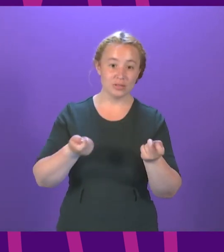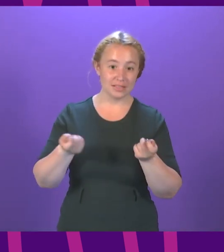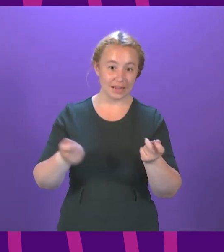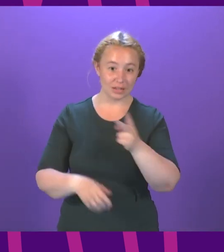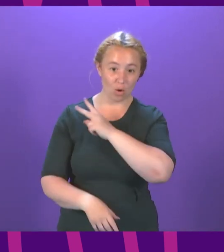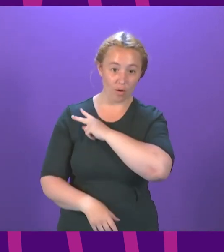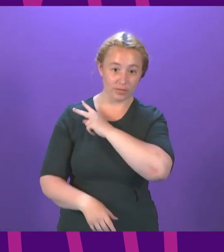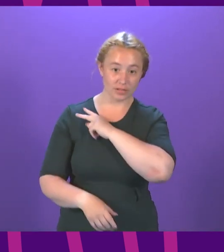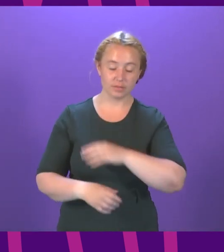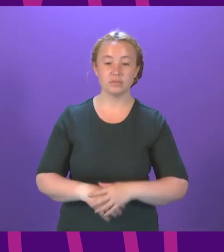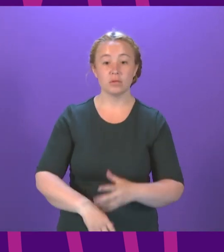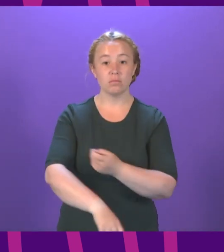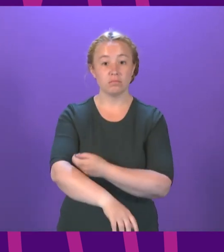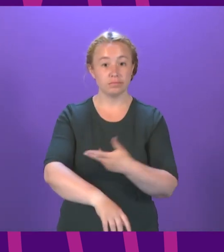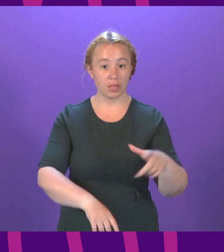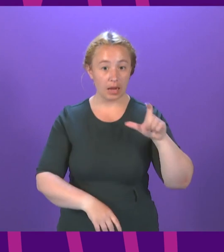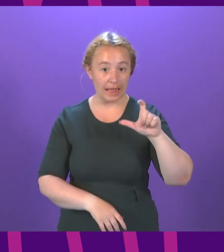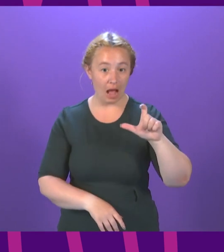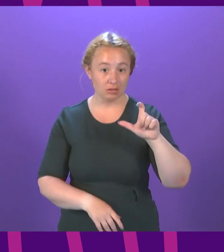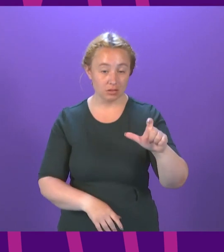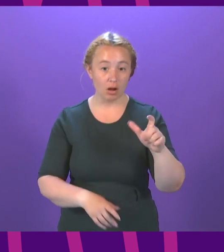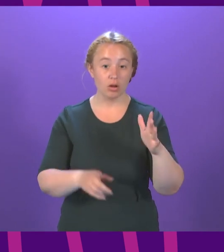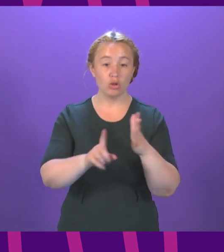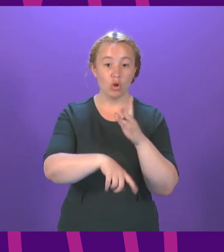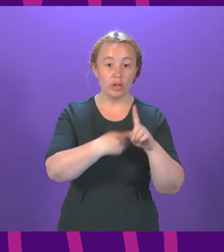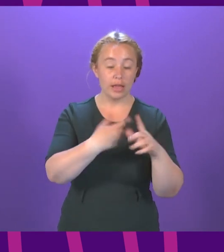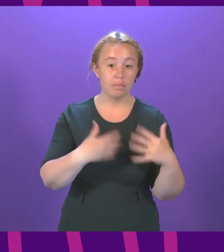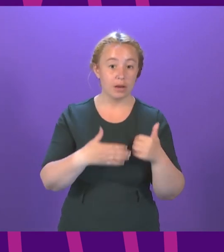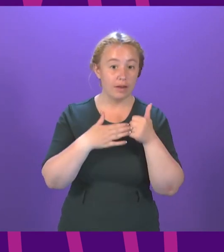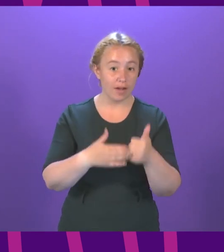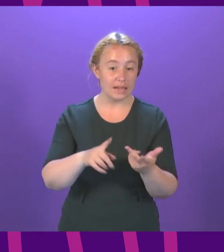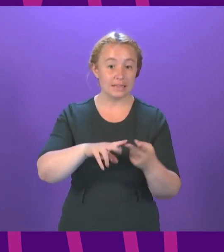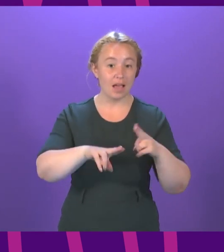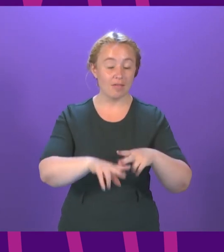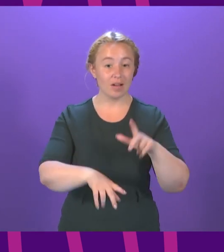Blood Cancer UK has advised people with blood cancers such as leukaemia who were instructed